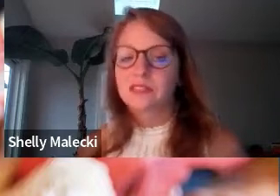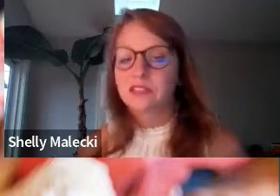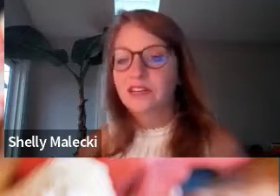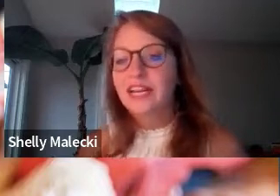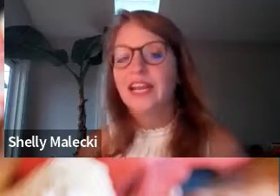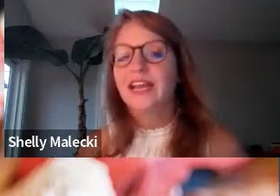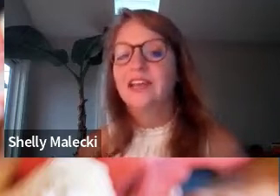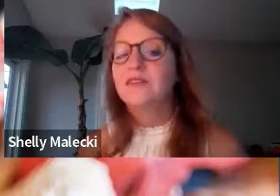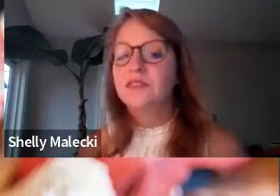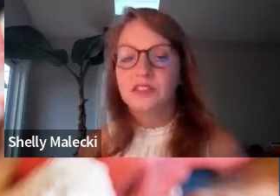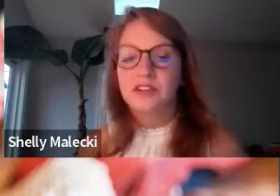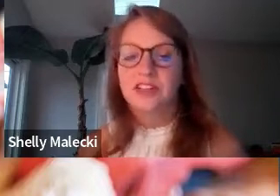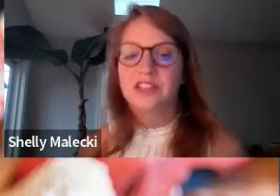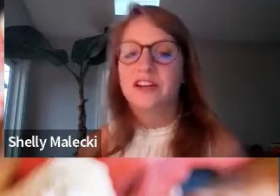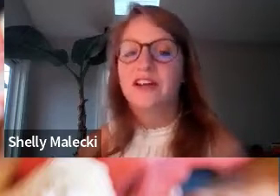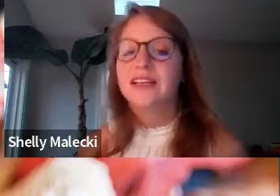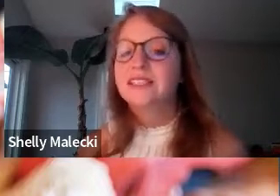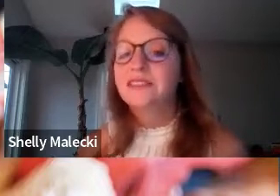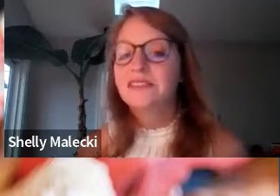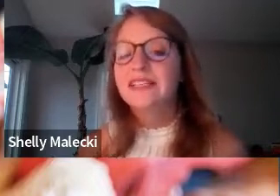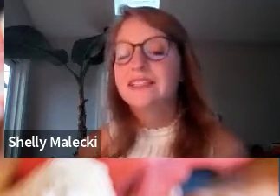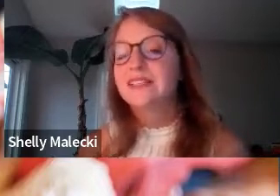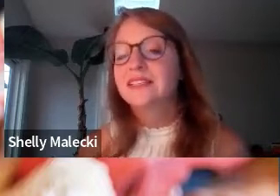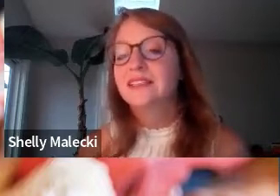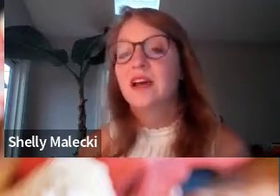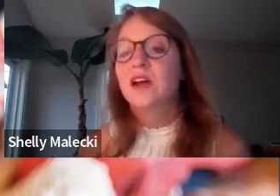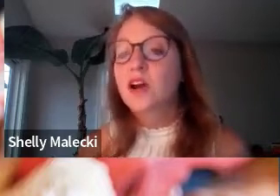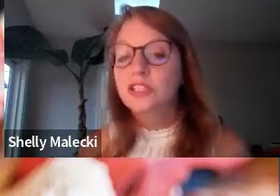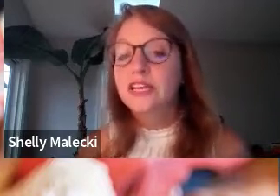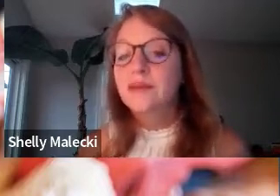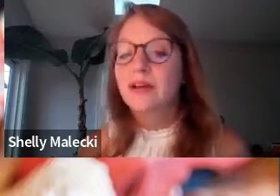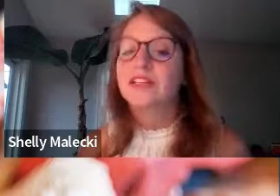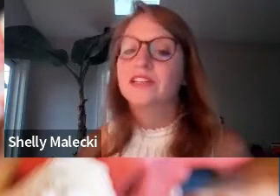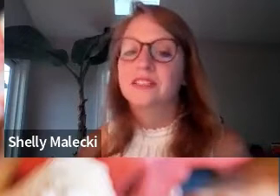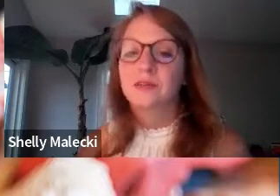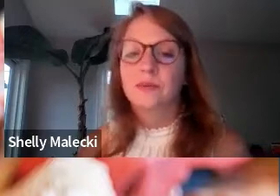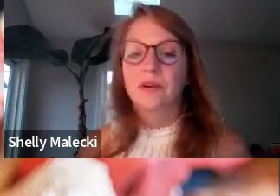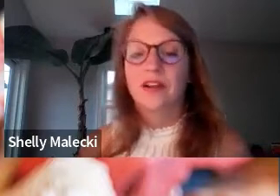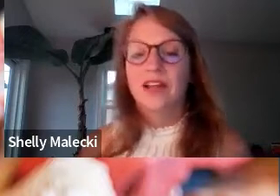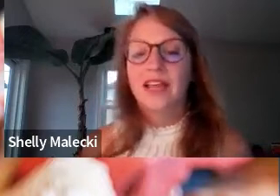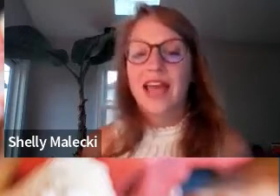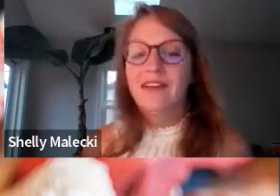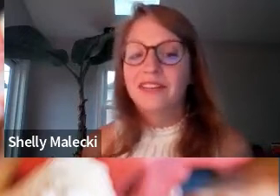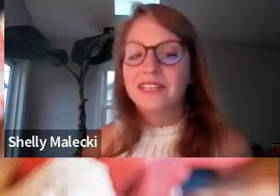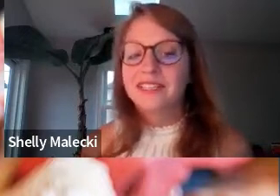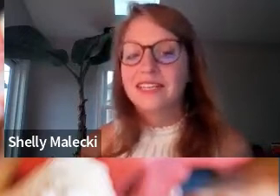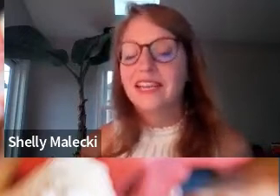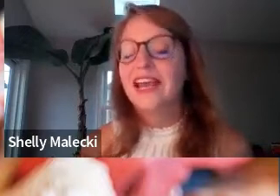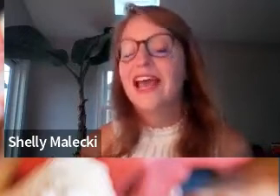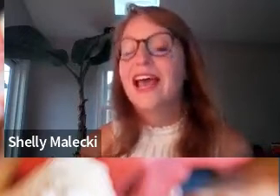screening, infrastructure, devices, coaching, and monitoring support and advocacy